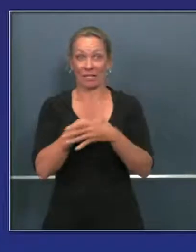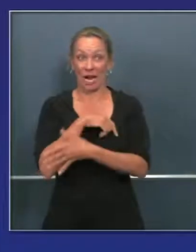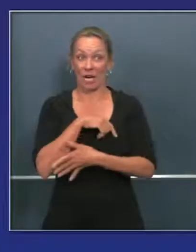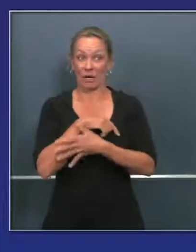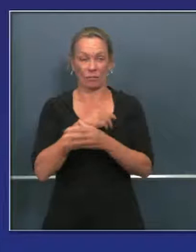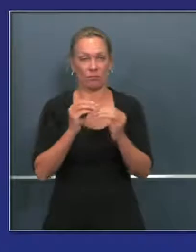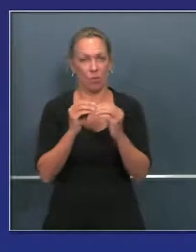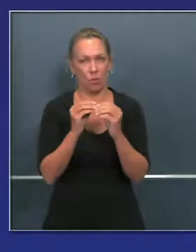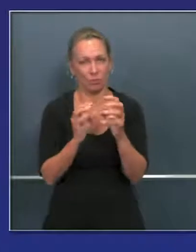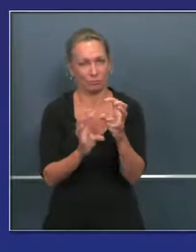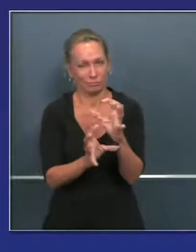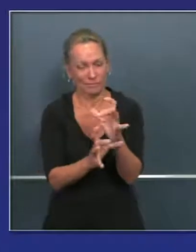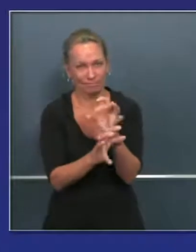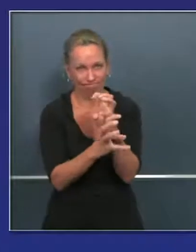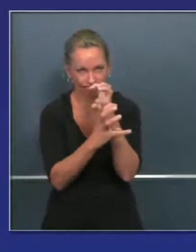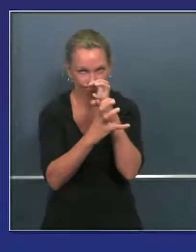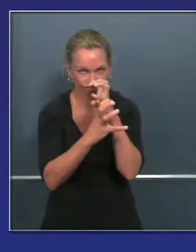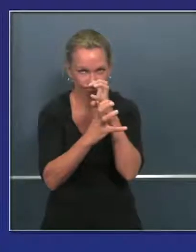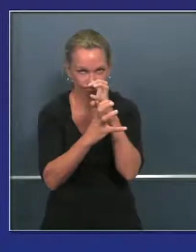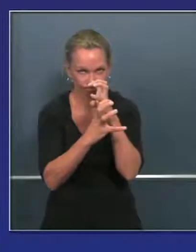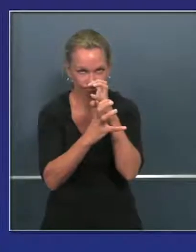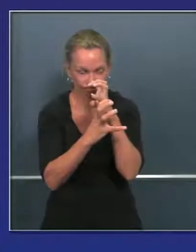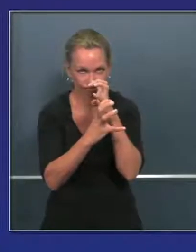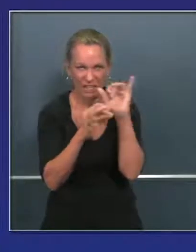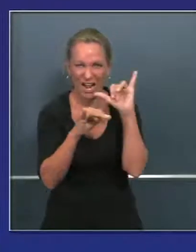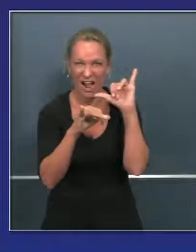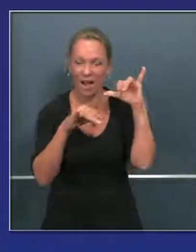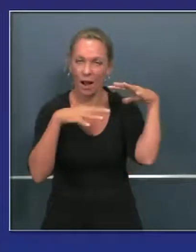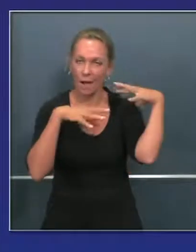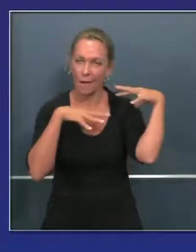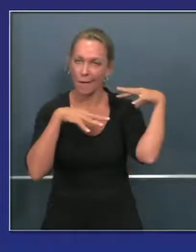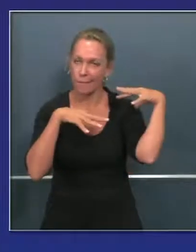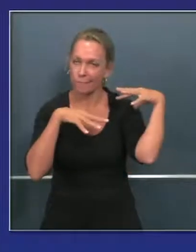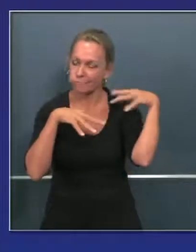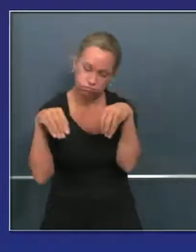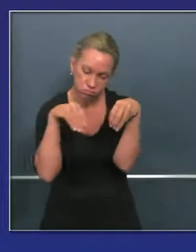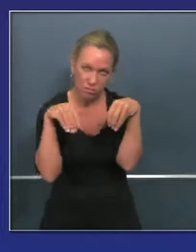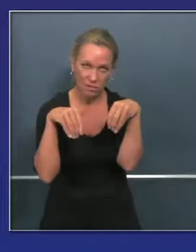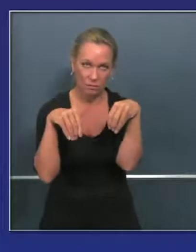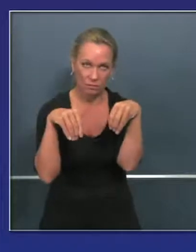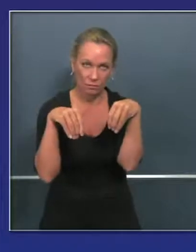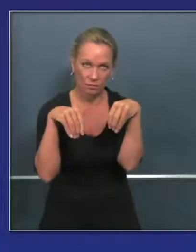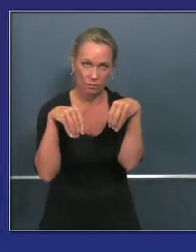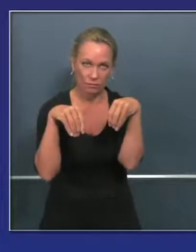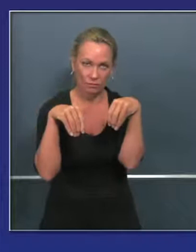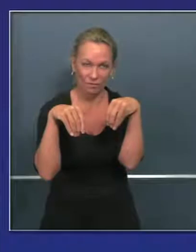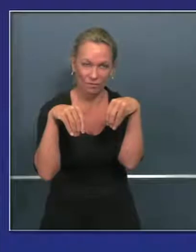let me now bring up dr. Ghali explain this slide in terms of what local conditions mean and how